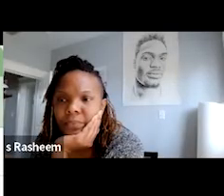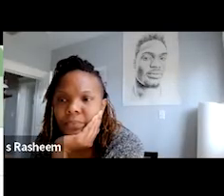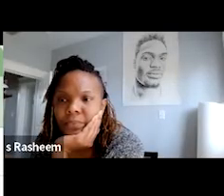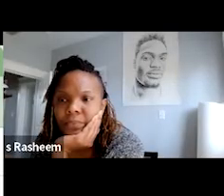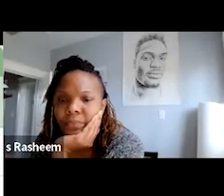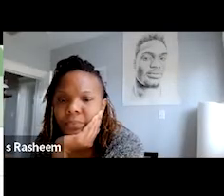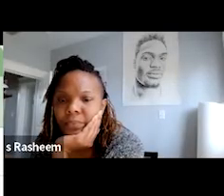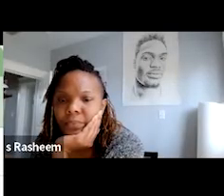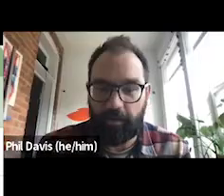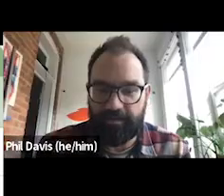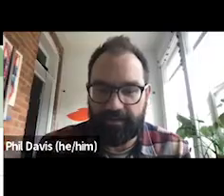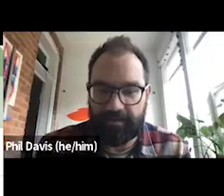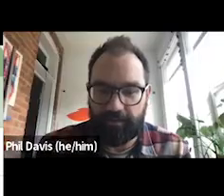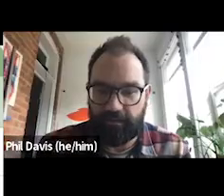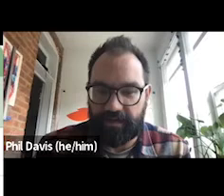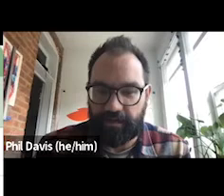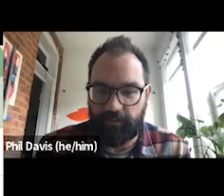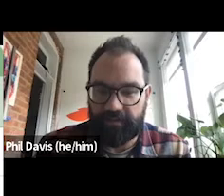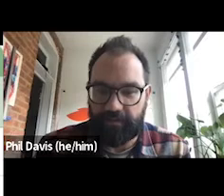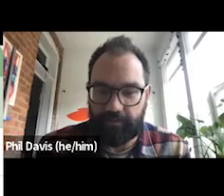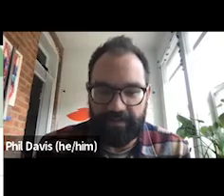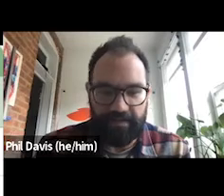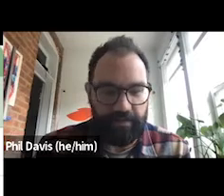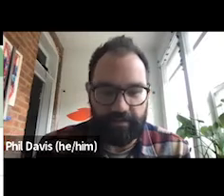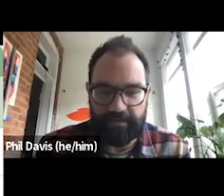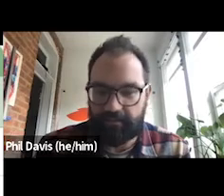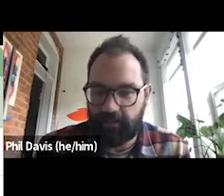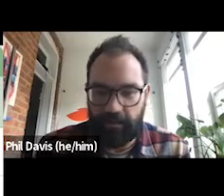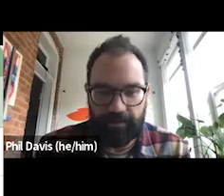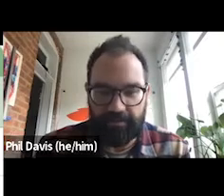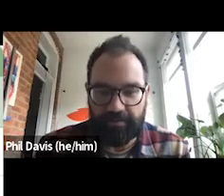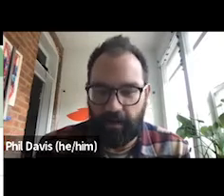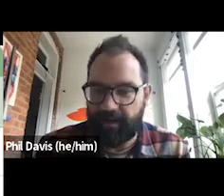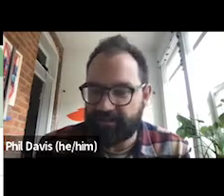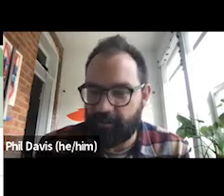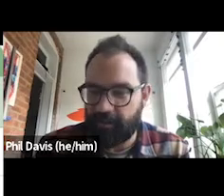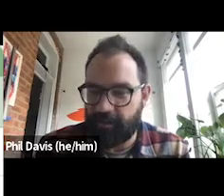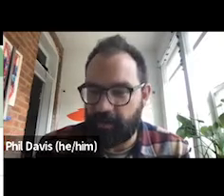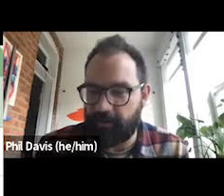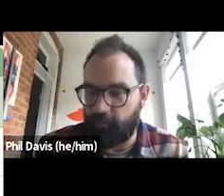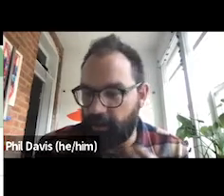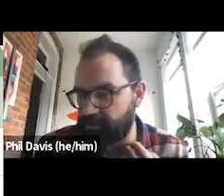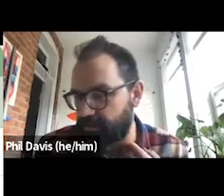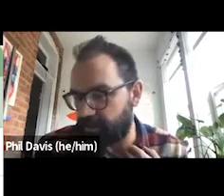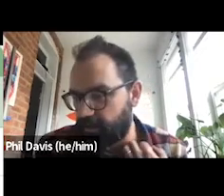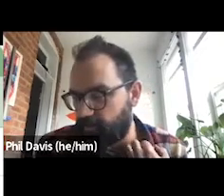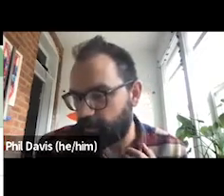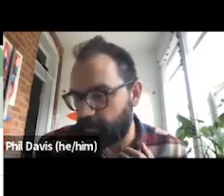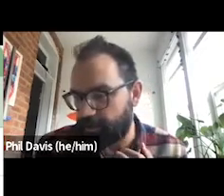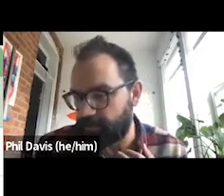Total expenses, gross income, there was actually our estimate and then we ended up more like